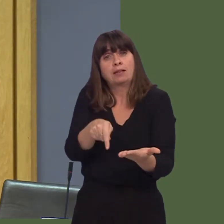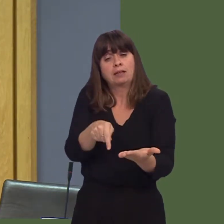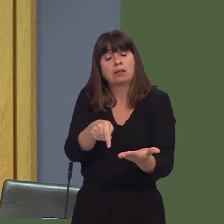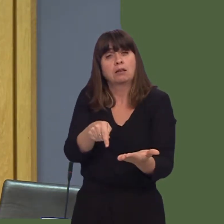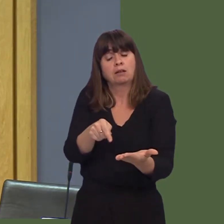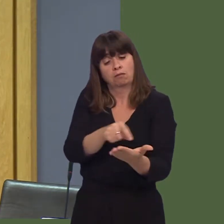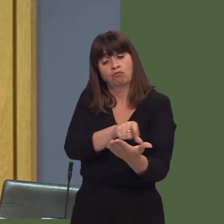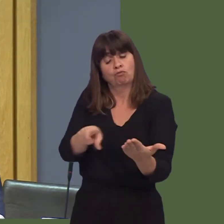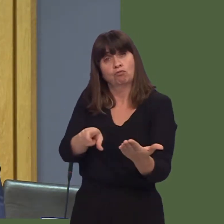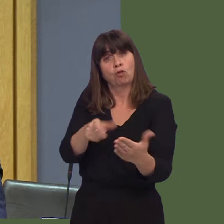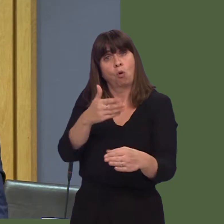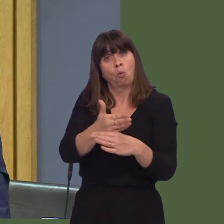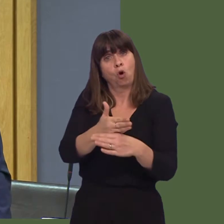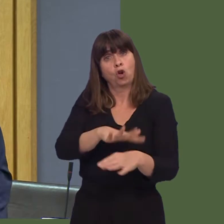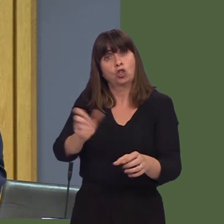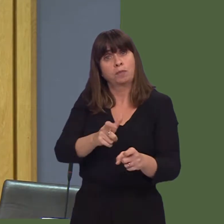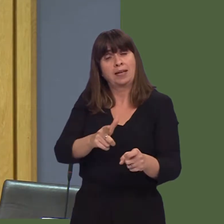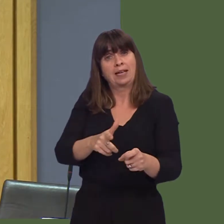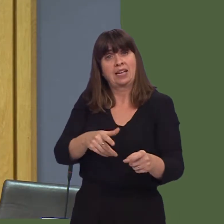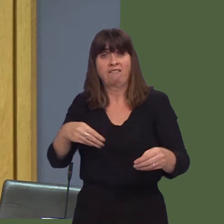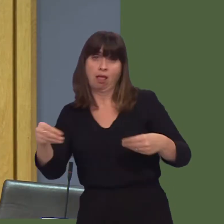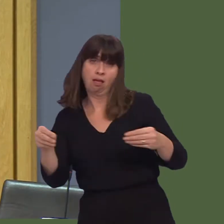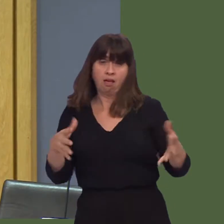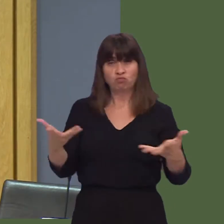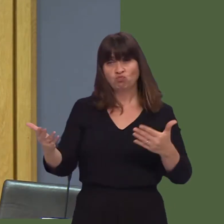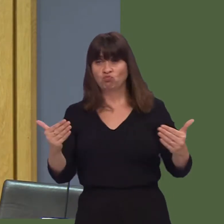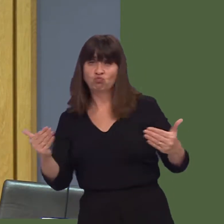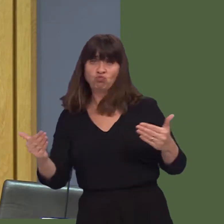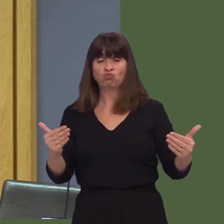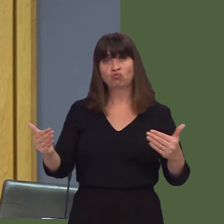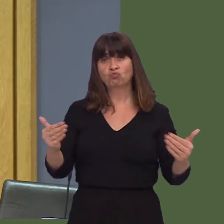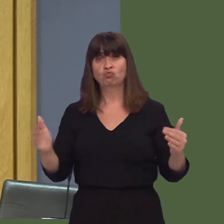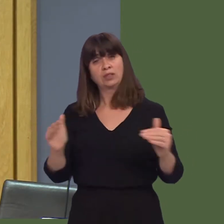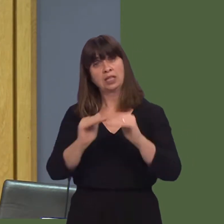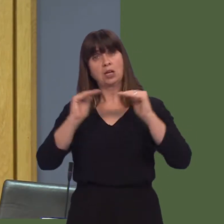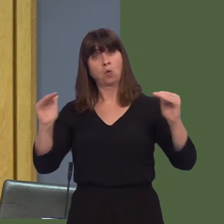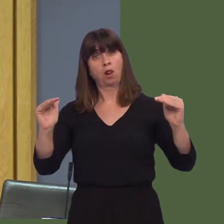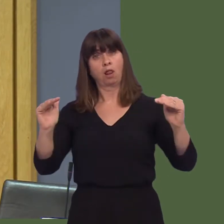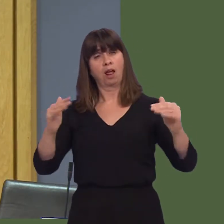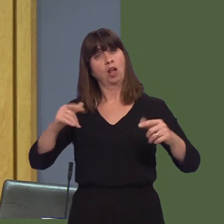more equal and more flexible. Wherever possible, I think we should be buying people's talent and not their time.